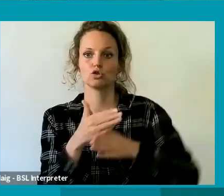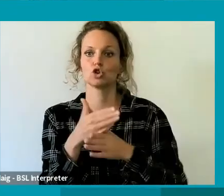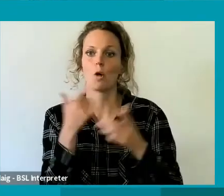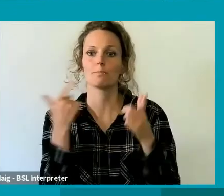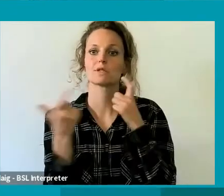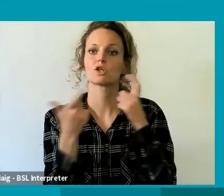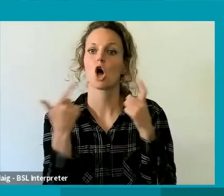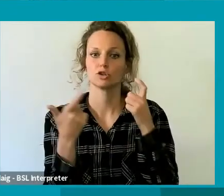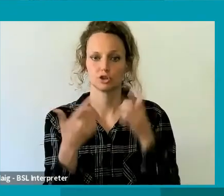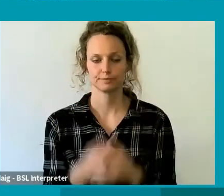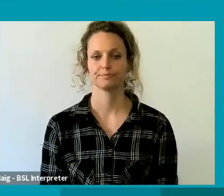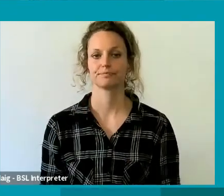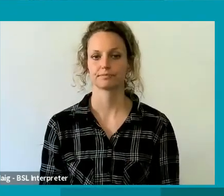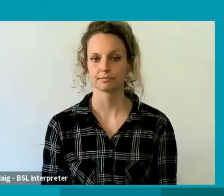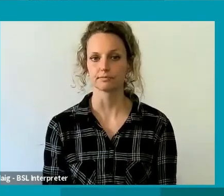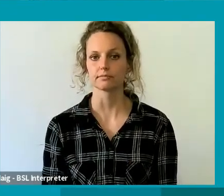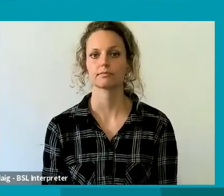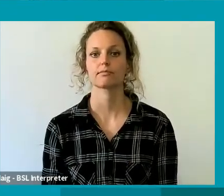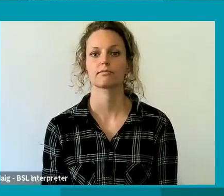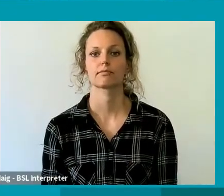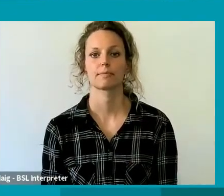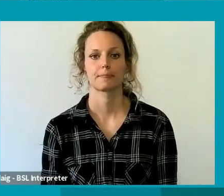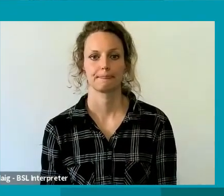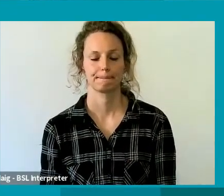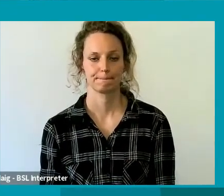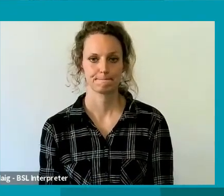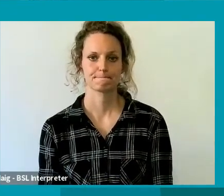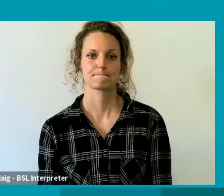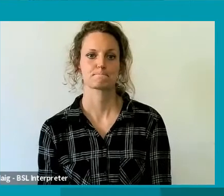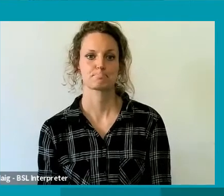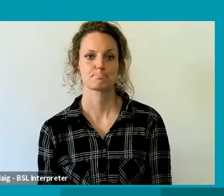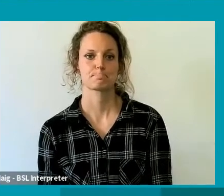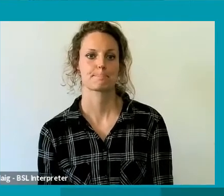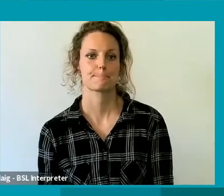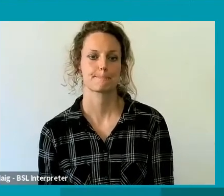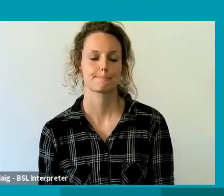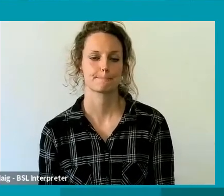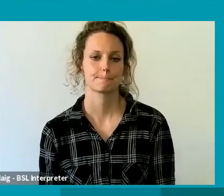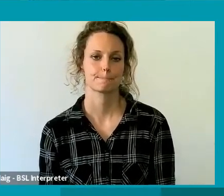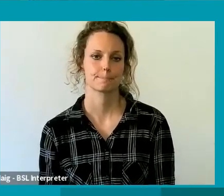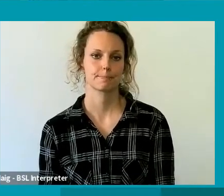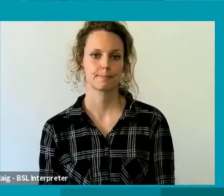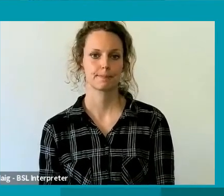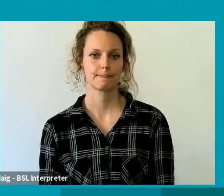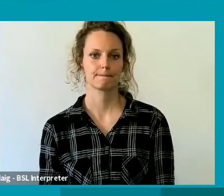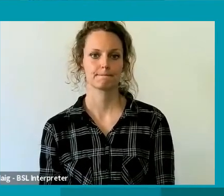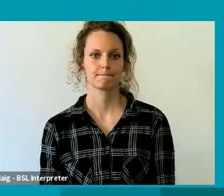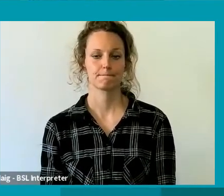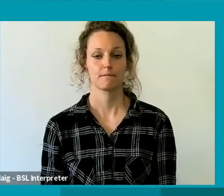so it might be in your best interest to do so. Don't forget you can customize your LinkedIn.